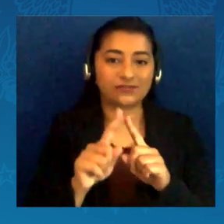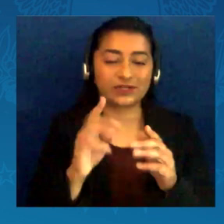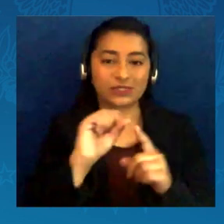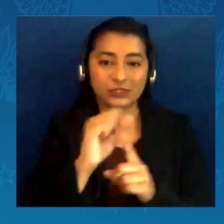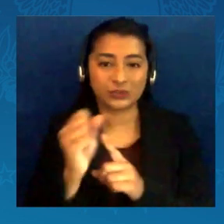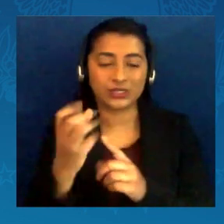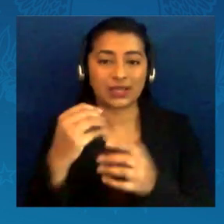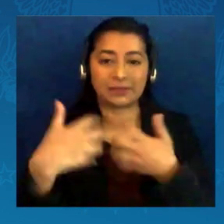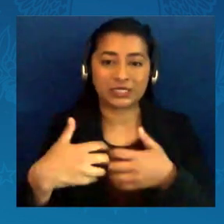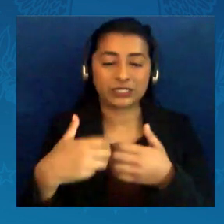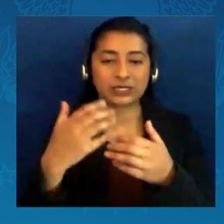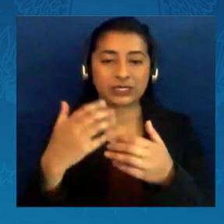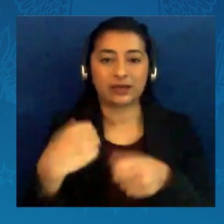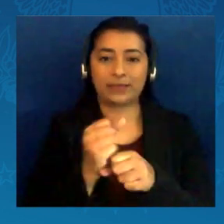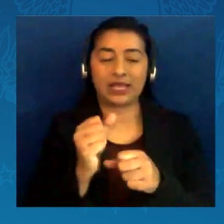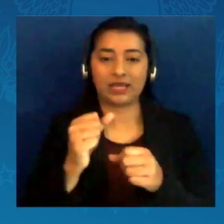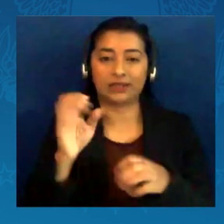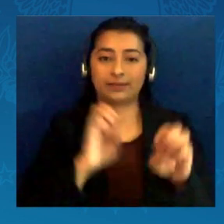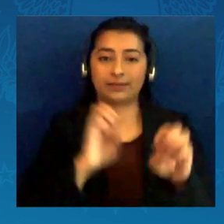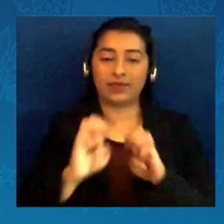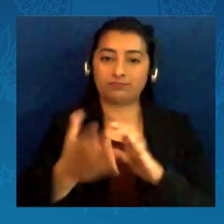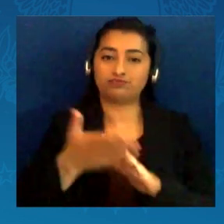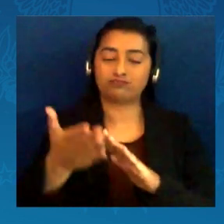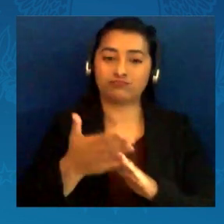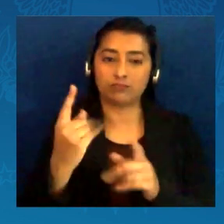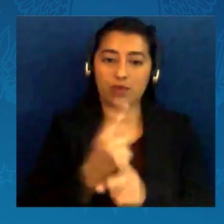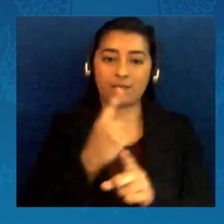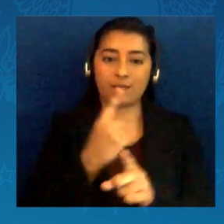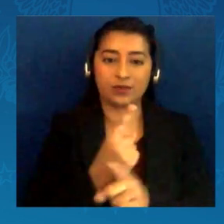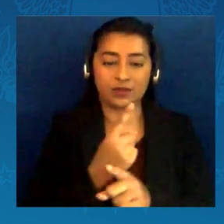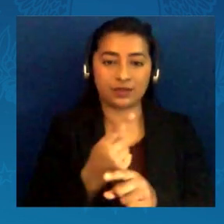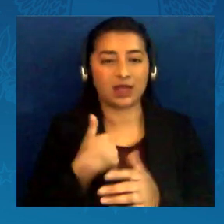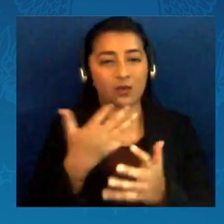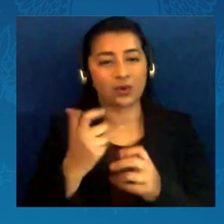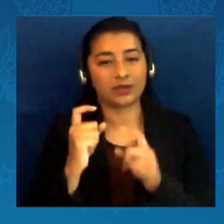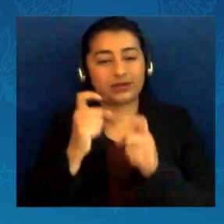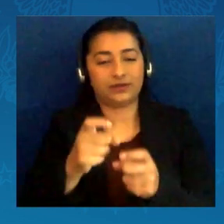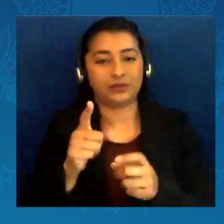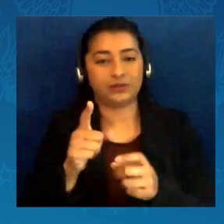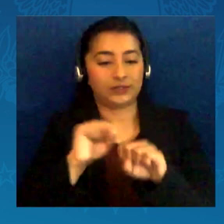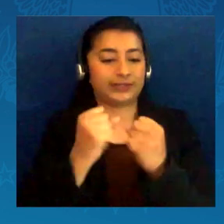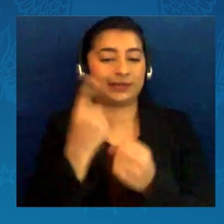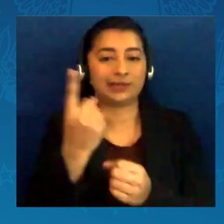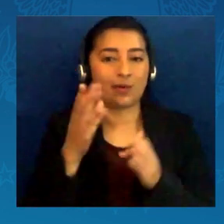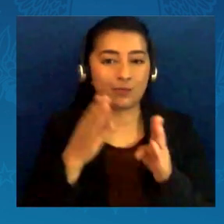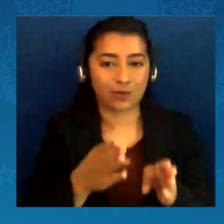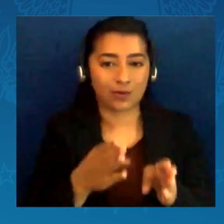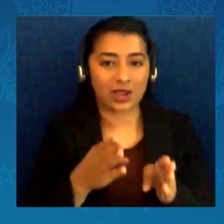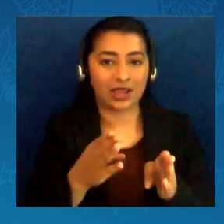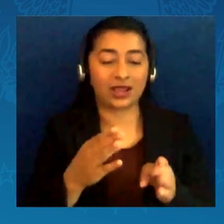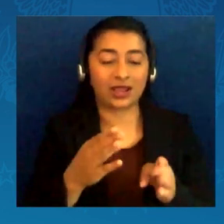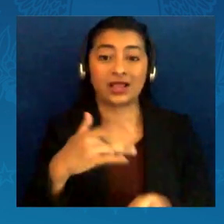Yeah, and I really just want to contribute to society some way, especially I feel like this kind of energy research I'm doing.